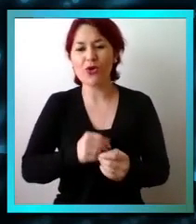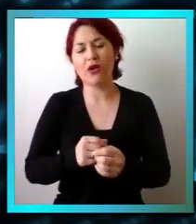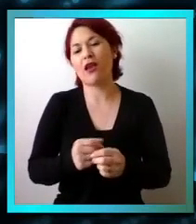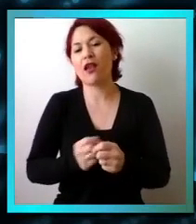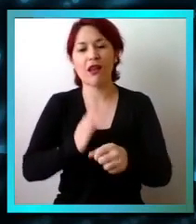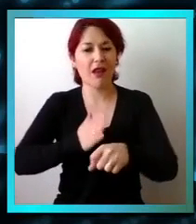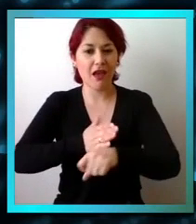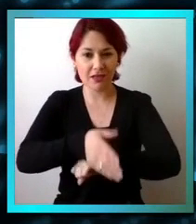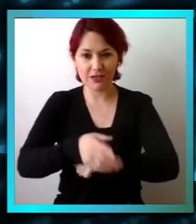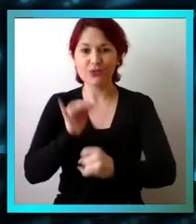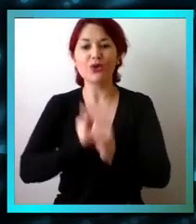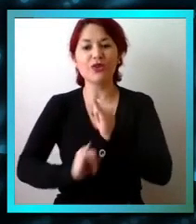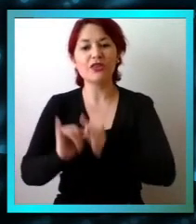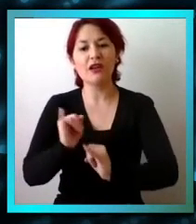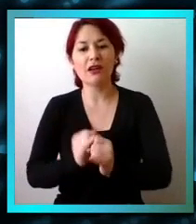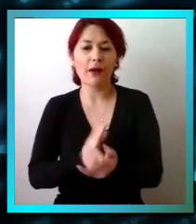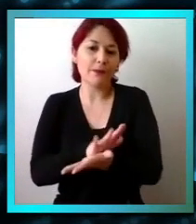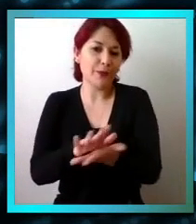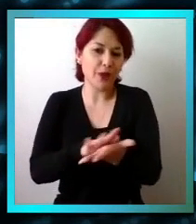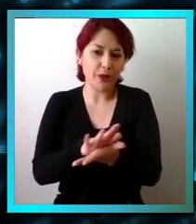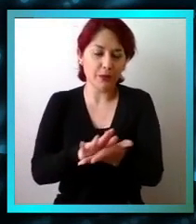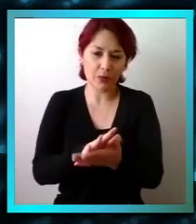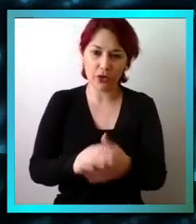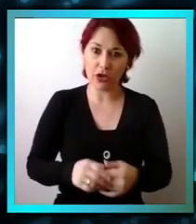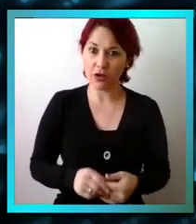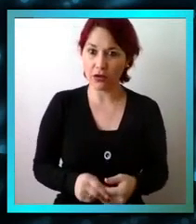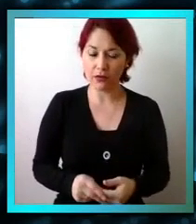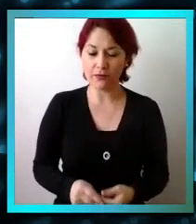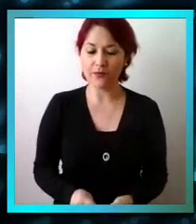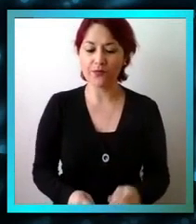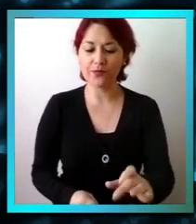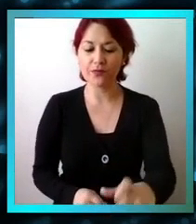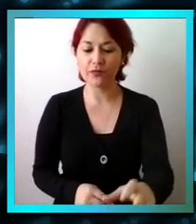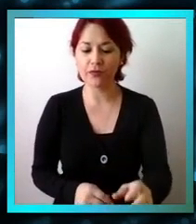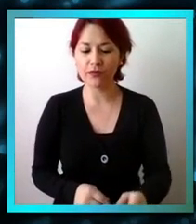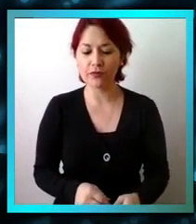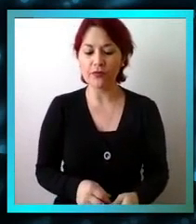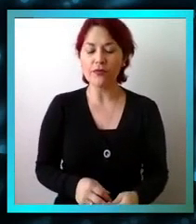uh operate with turbine you don't have to the access to the internet not to keyboard not to